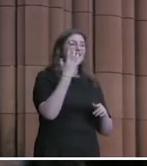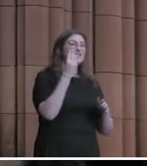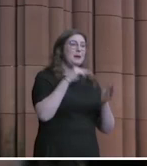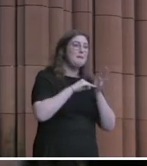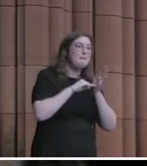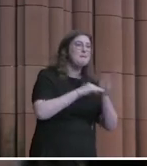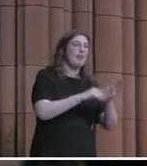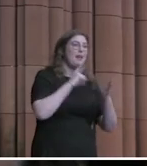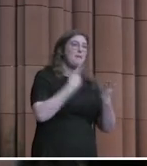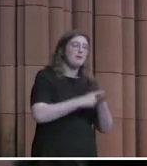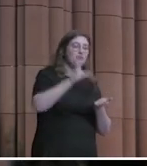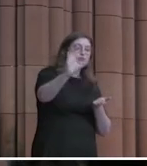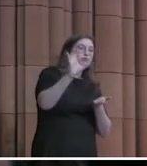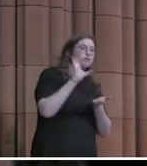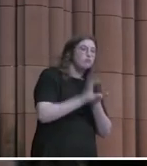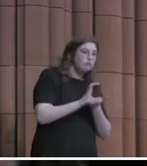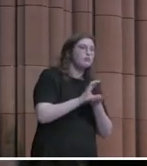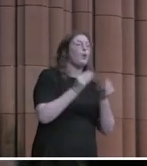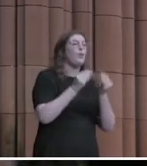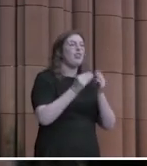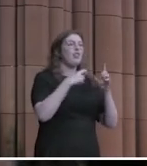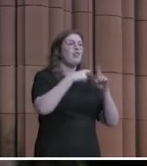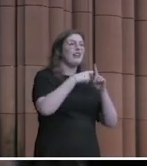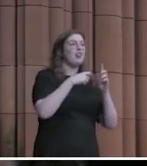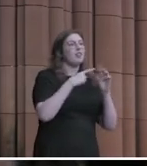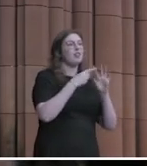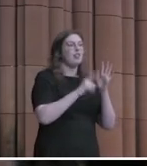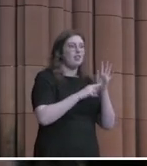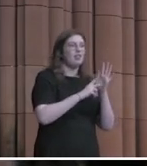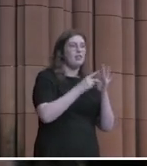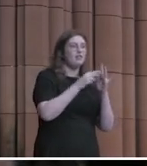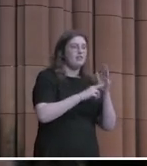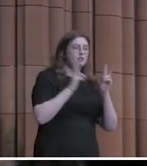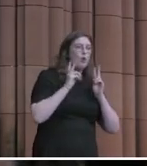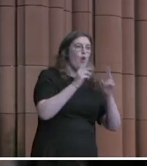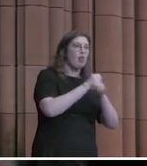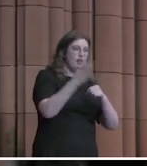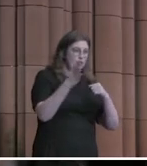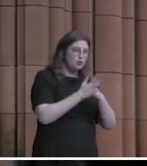together with a new facility at Kelvin Hall in Glasgow. Together with a successful digitization programme